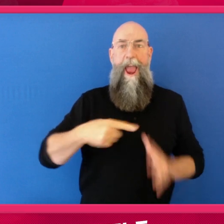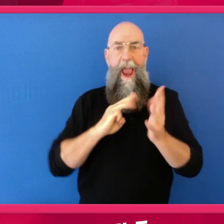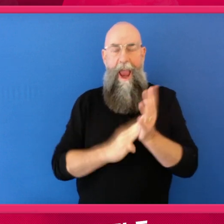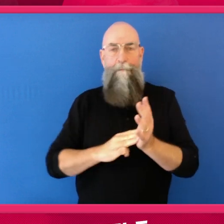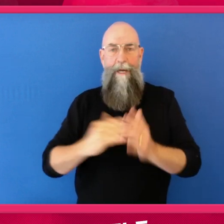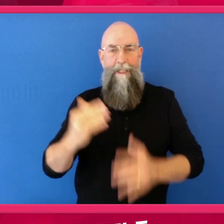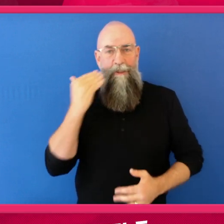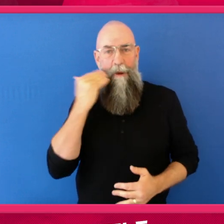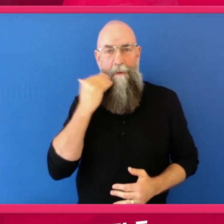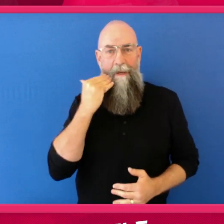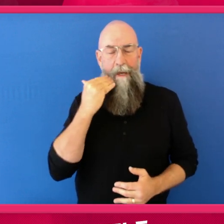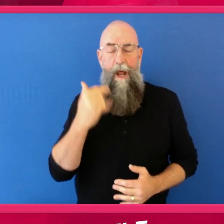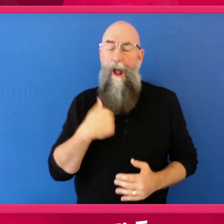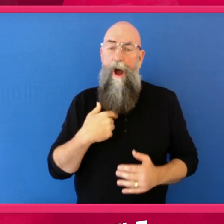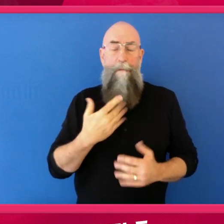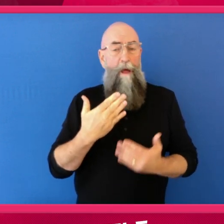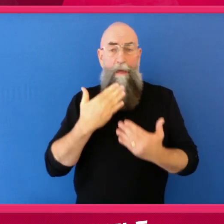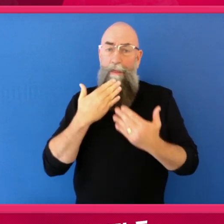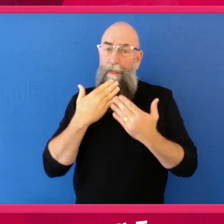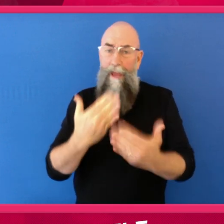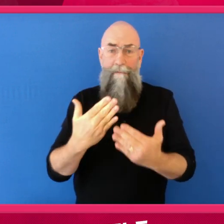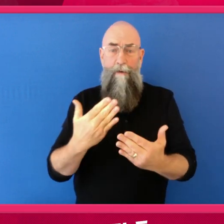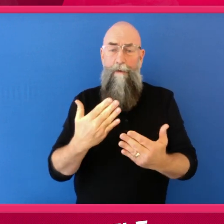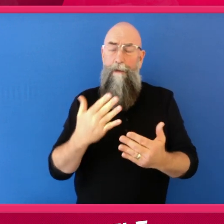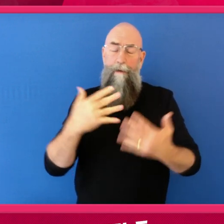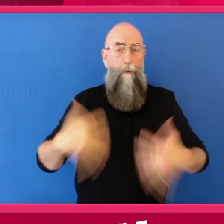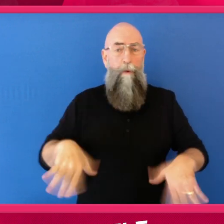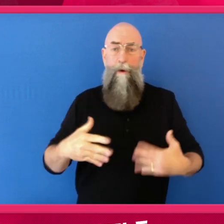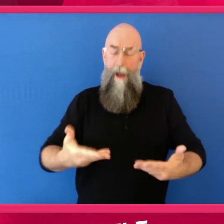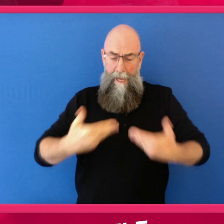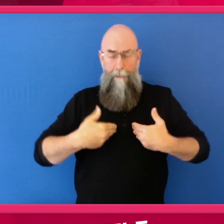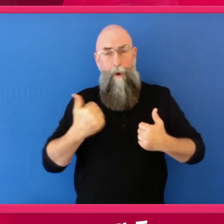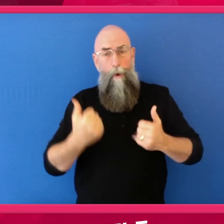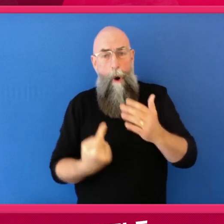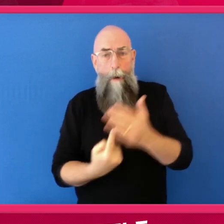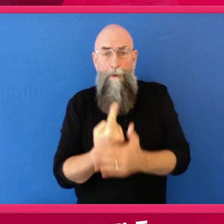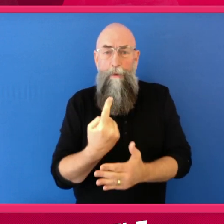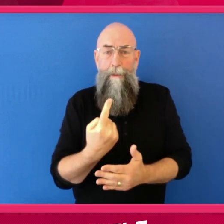so thankful. And it's such an absolutely incredible opportunity. But also, I hope that I can have